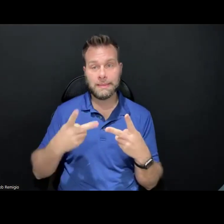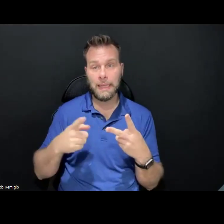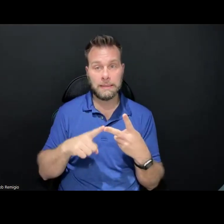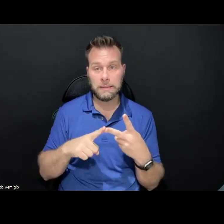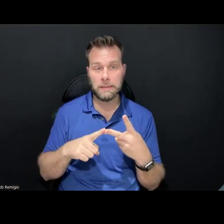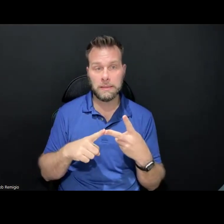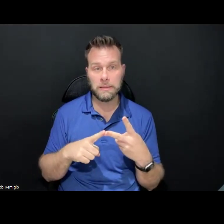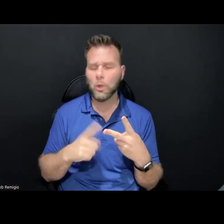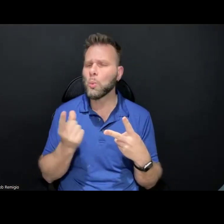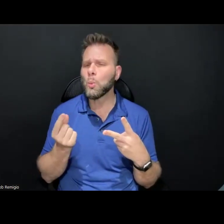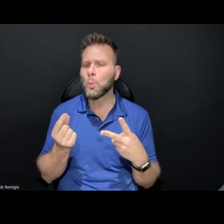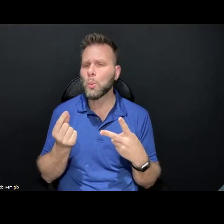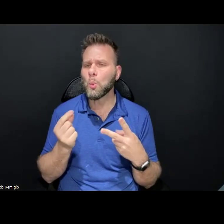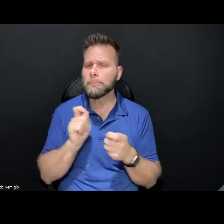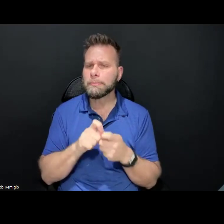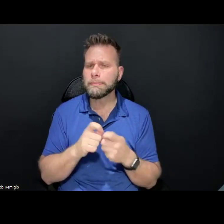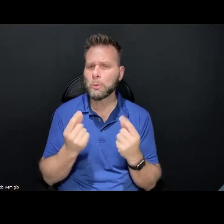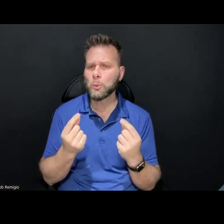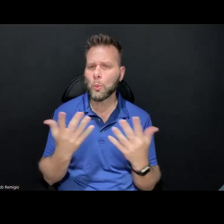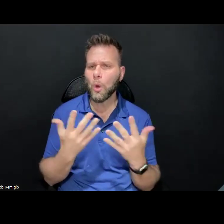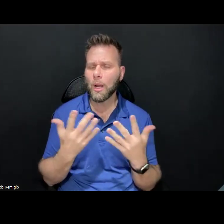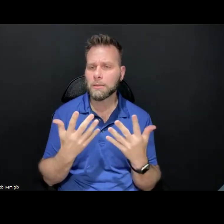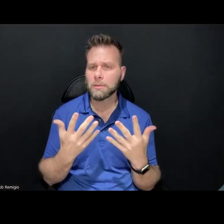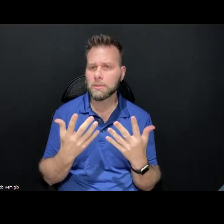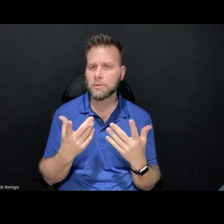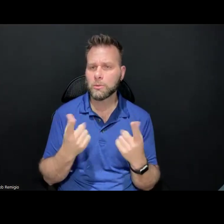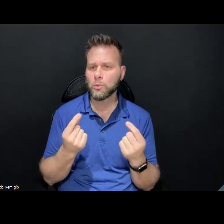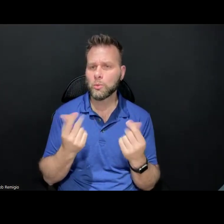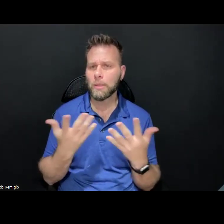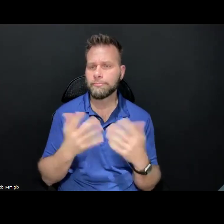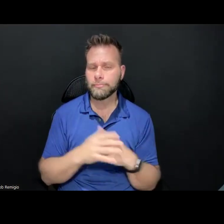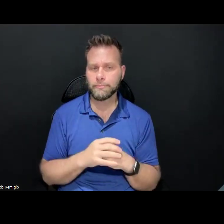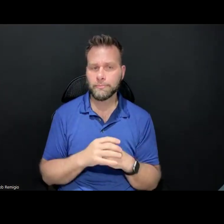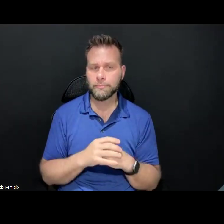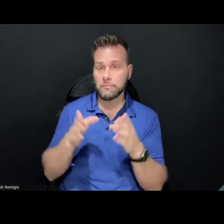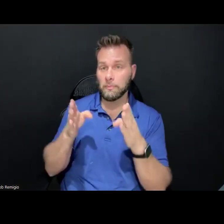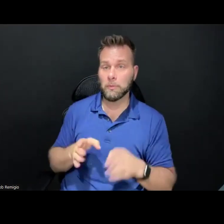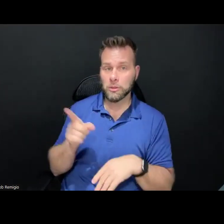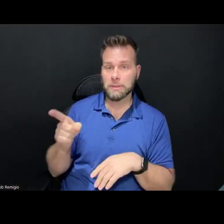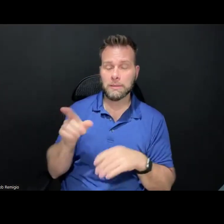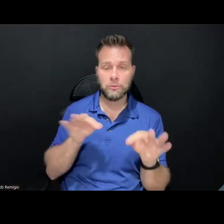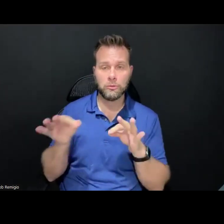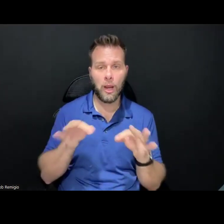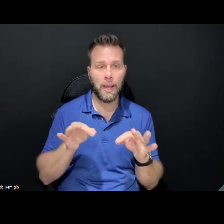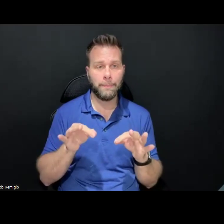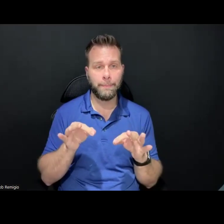If they say yes, move to the second question, and it is what work or task has the dog been